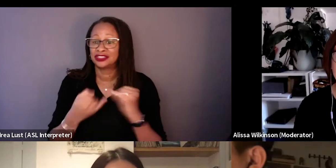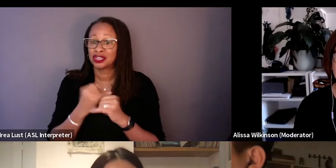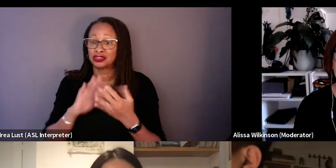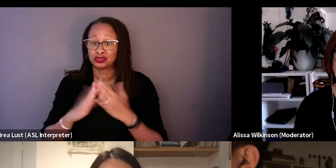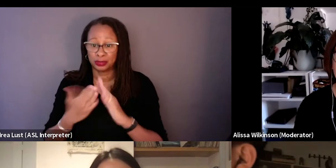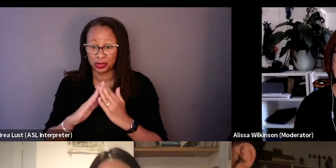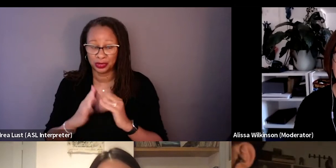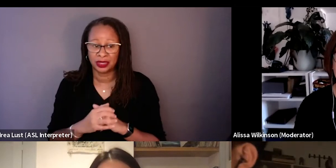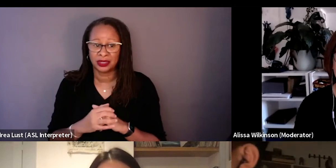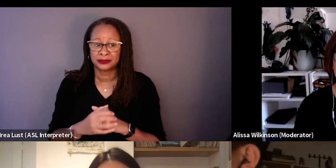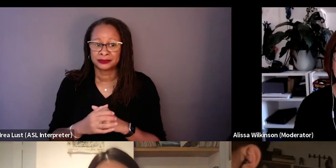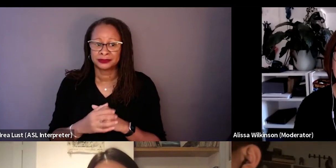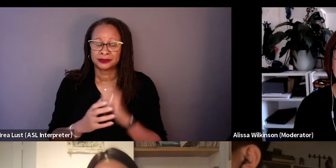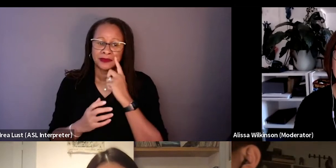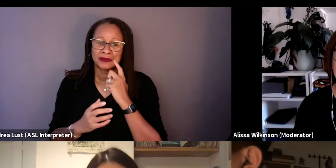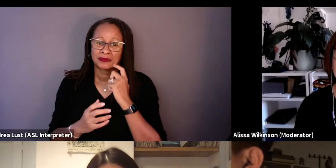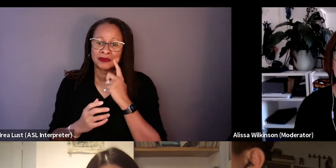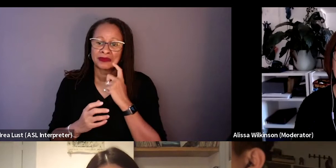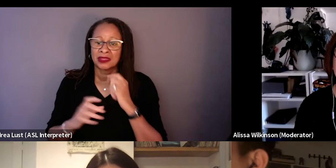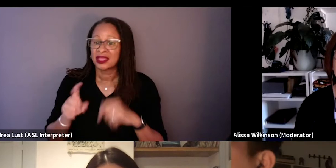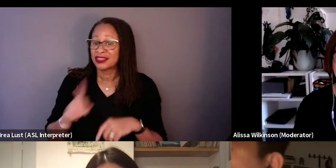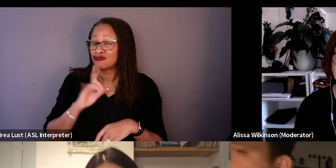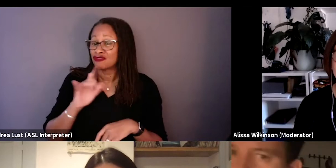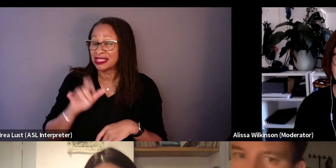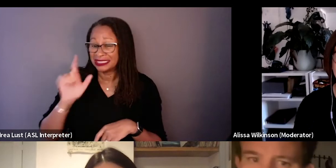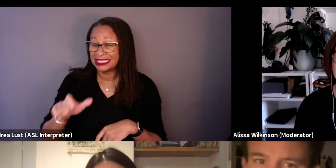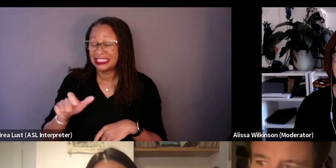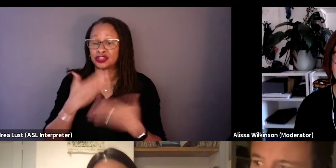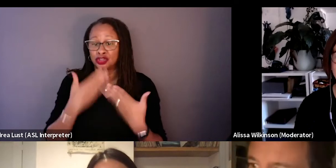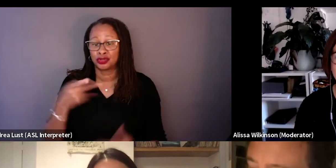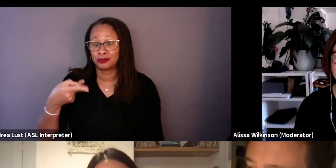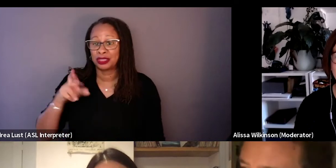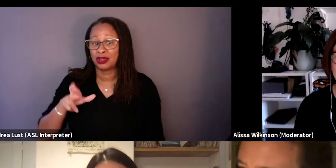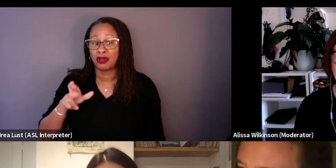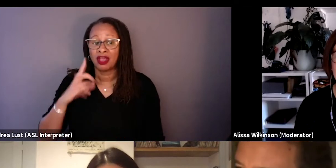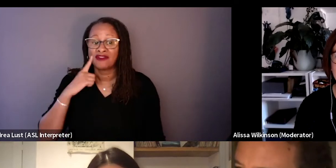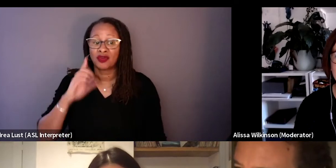So they really needed good PR for themselves. And they allowed a few journalists